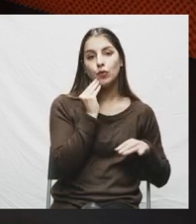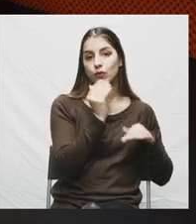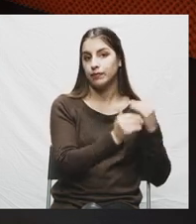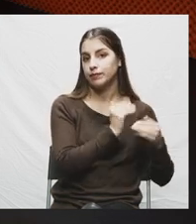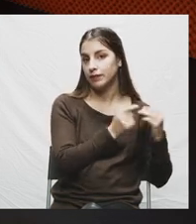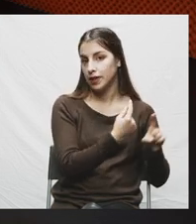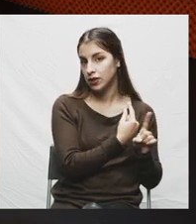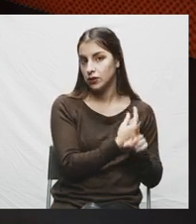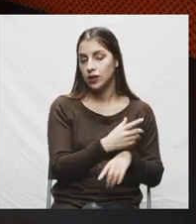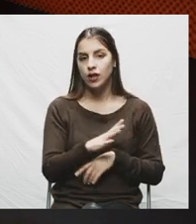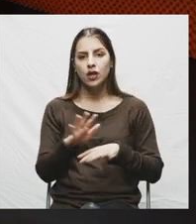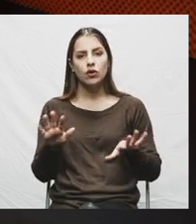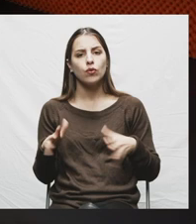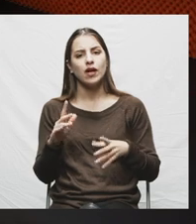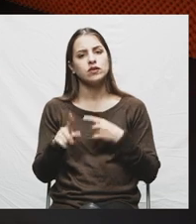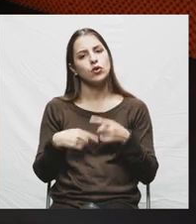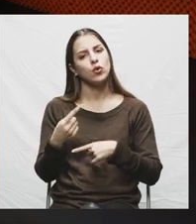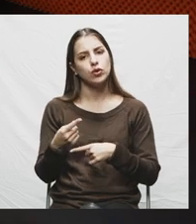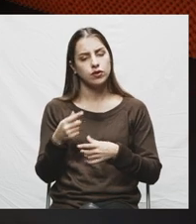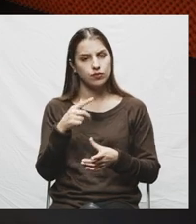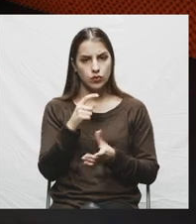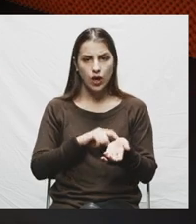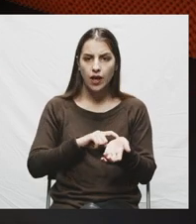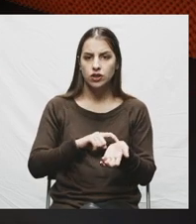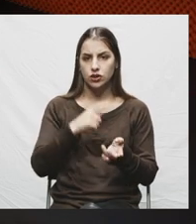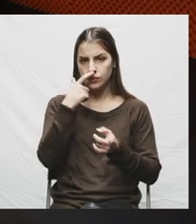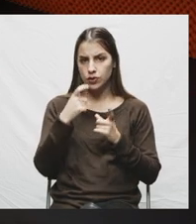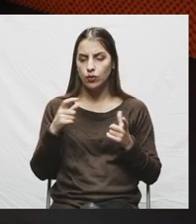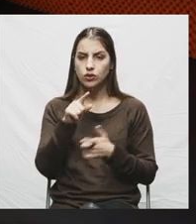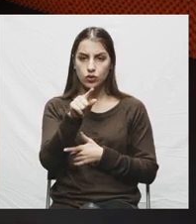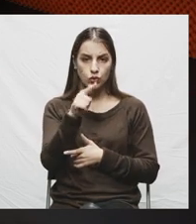And what other people or personages did you meet in those circumstances? Like...